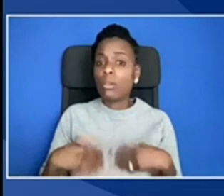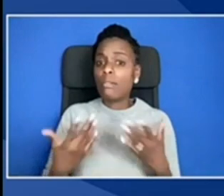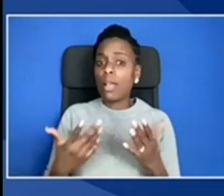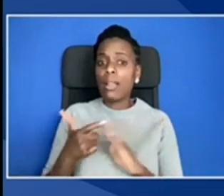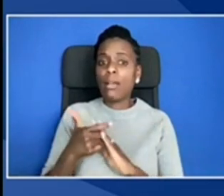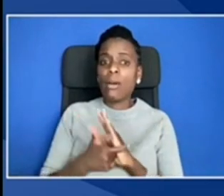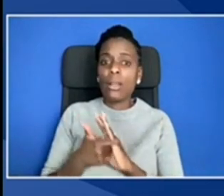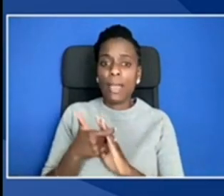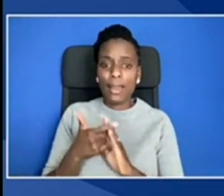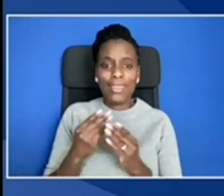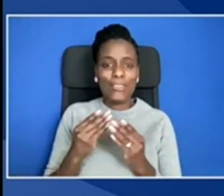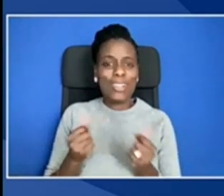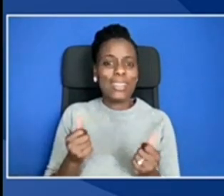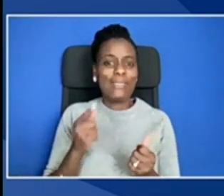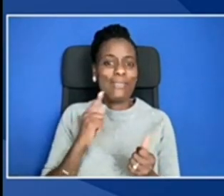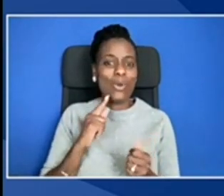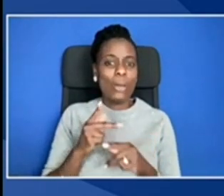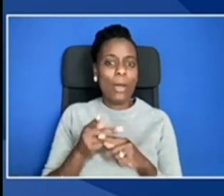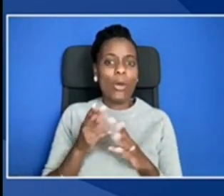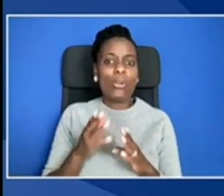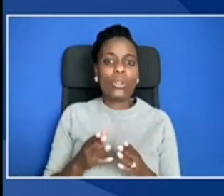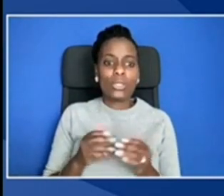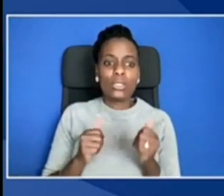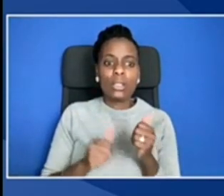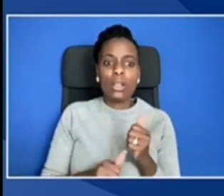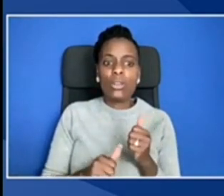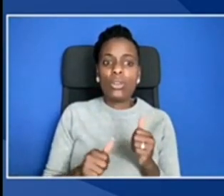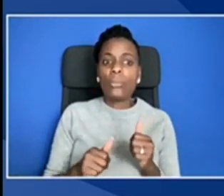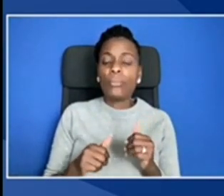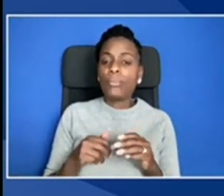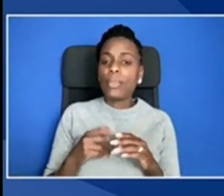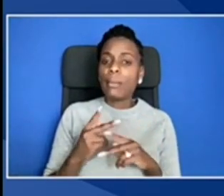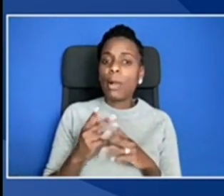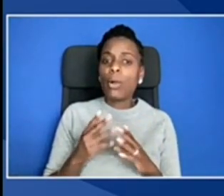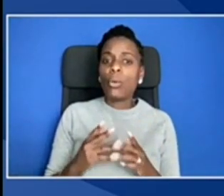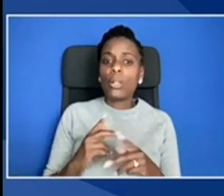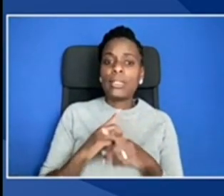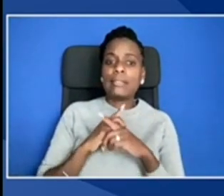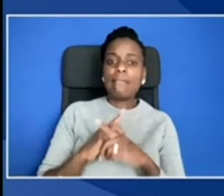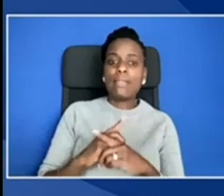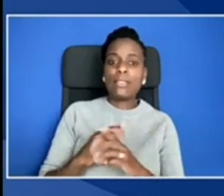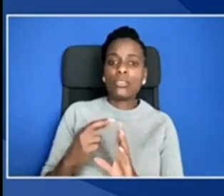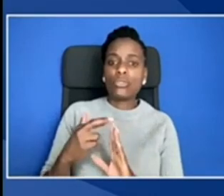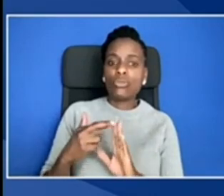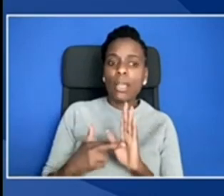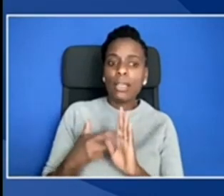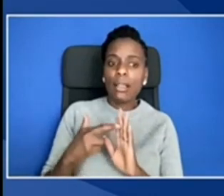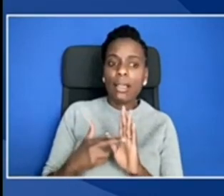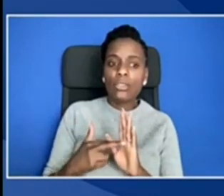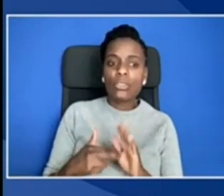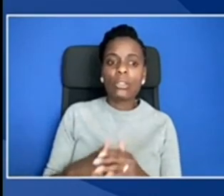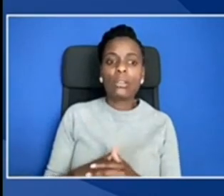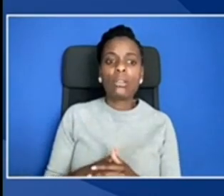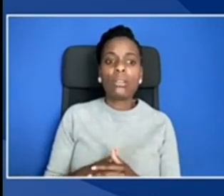borrowers under the Borrower Defense Regulations, the closed school discharge regulations, false certification, total